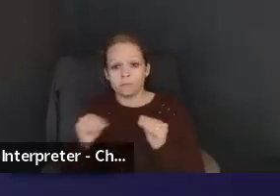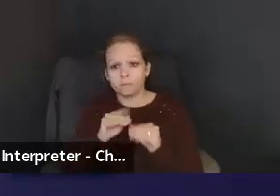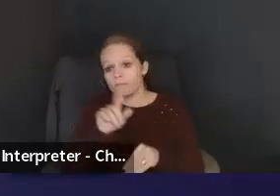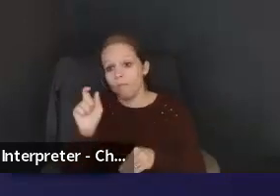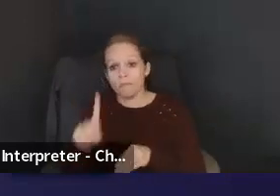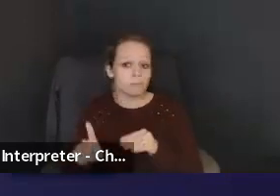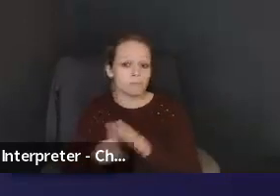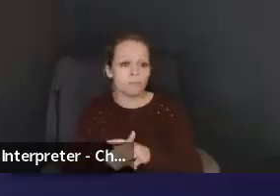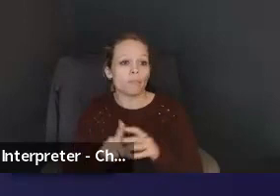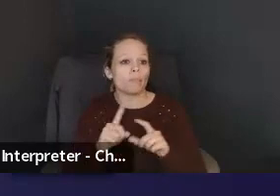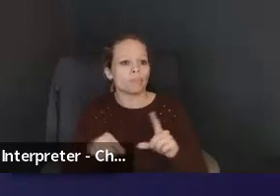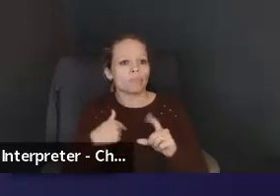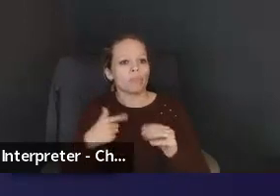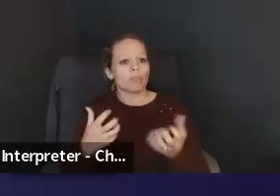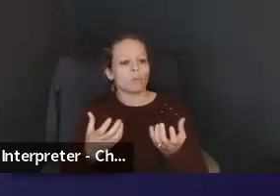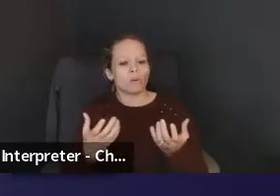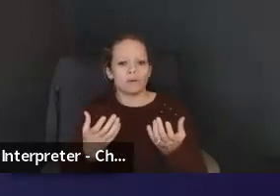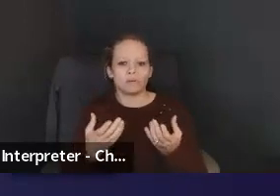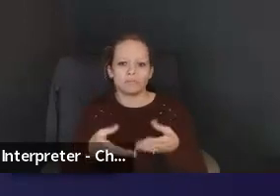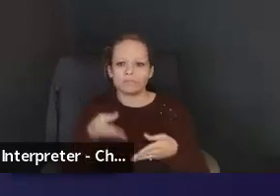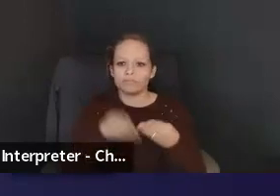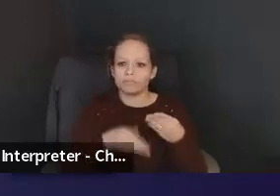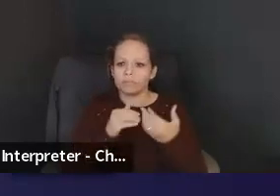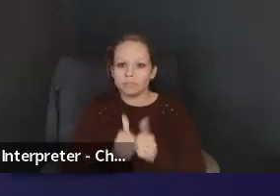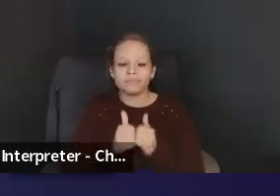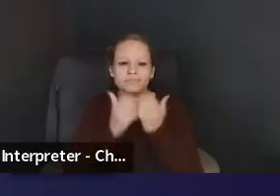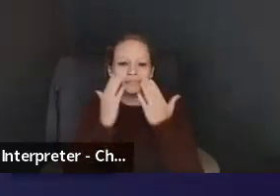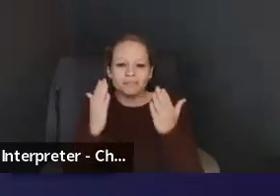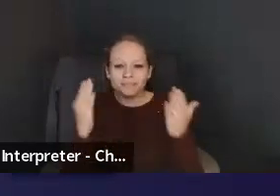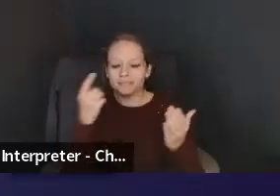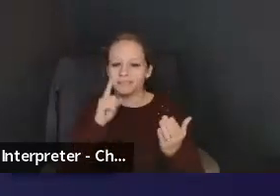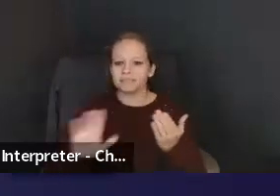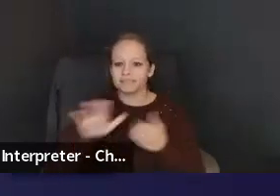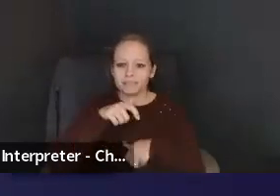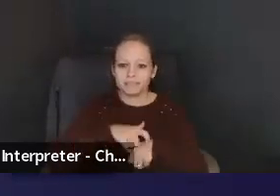I'd like to just close by thanking you all for your time and attention today and let you know